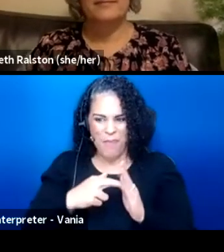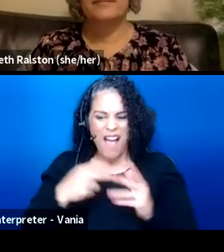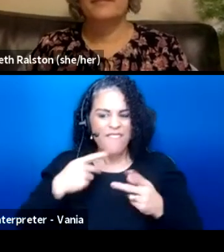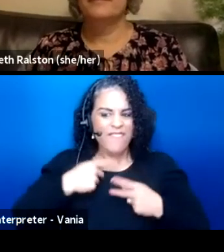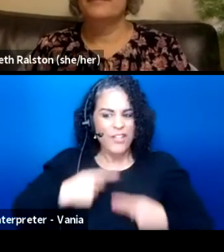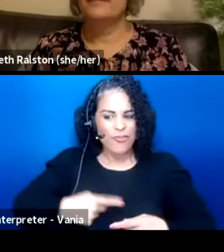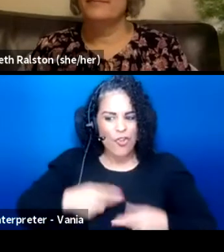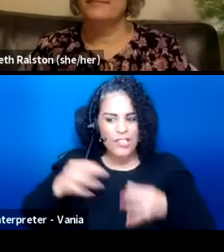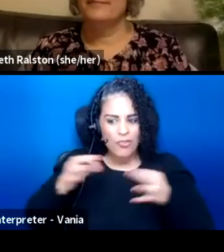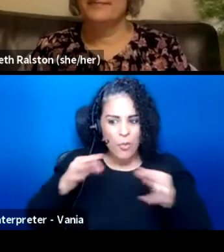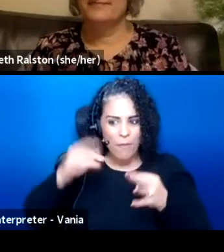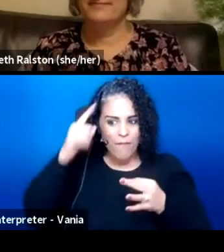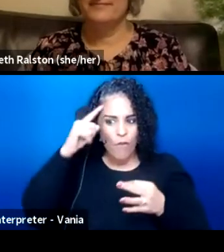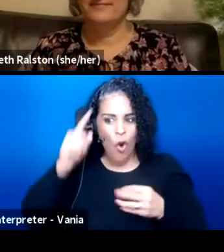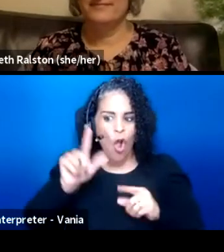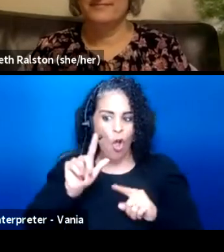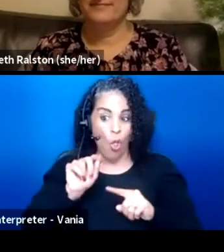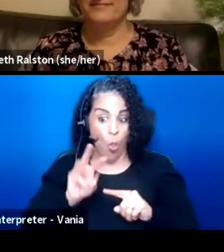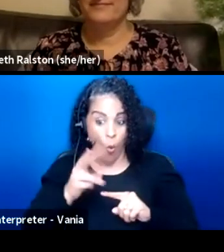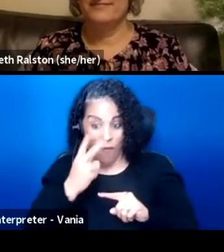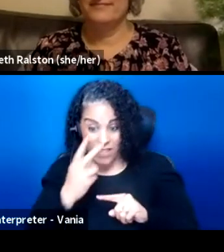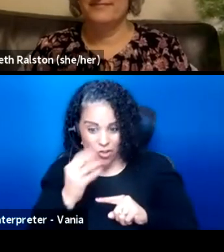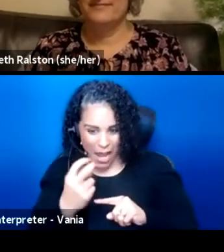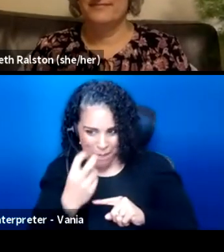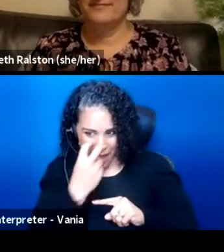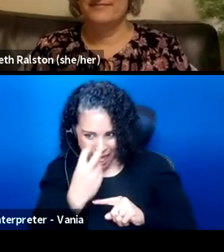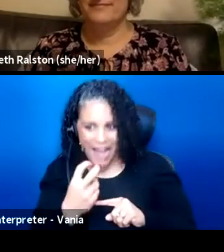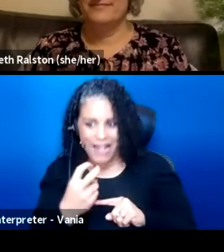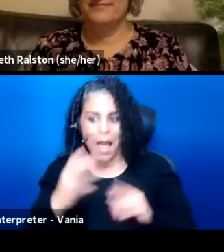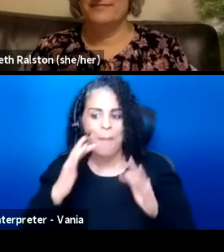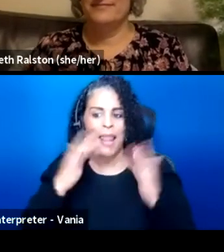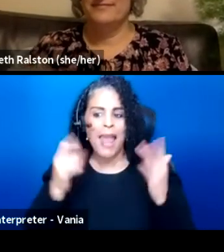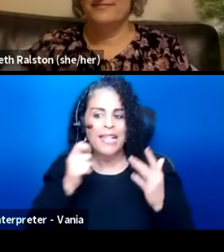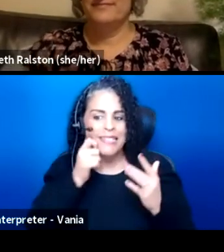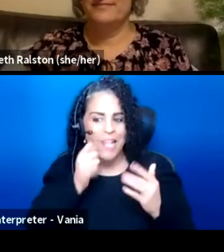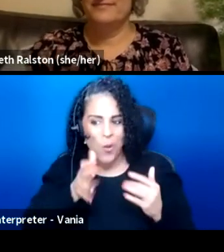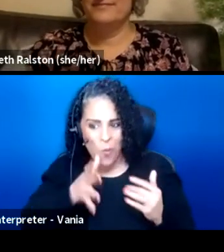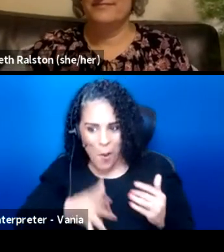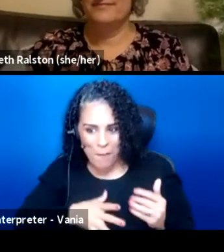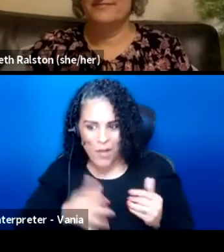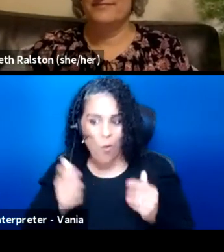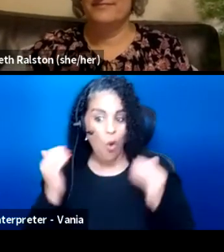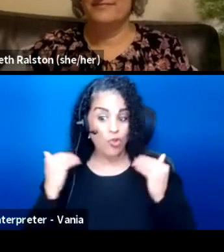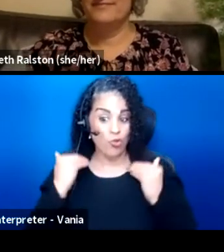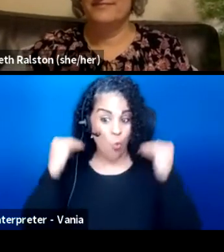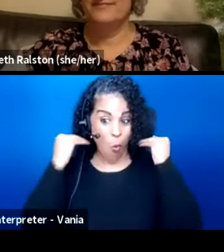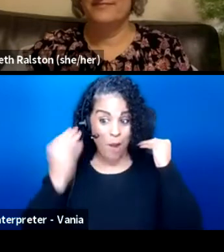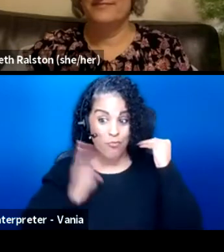for blind and low vision audience members. I'm a lighter skinned woman with short brown hair, a green scarf